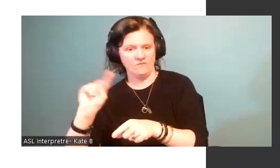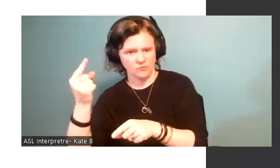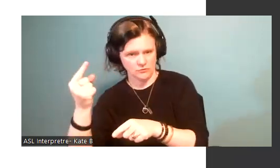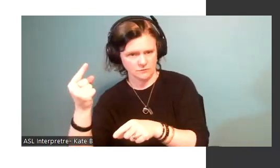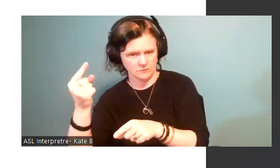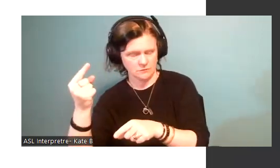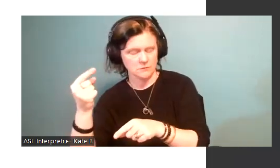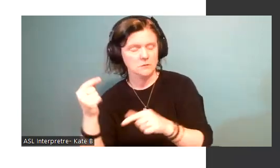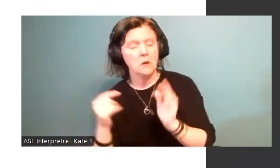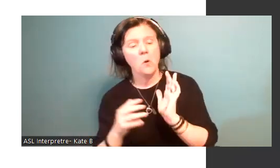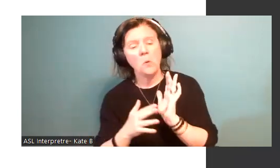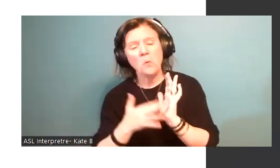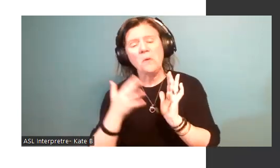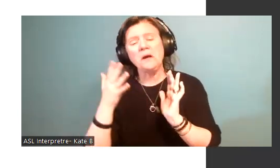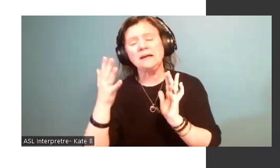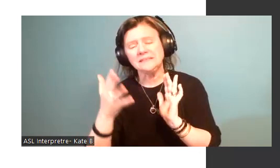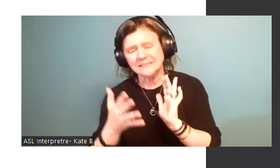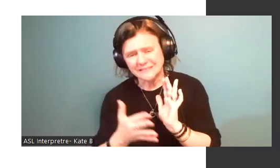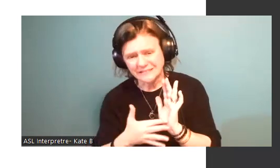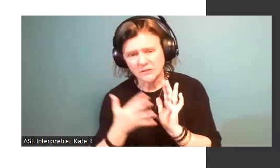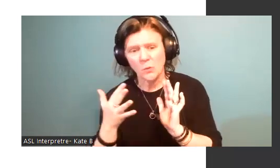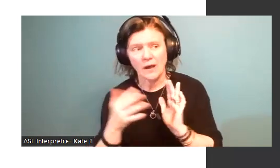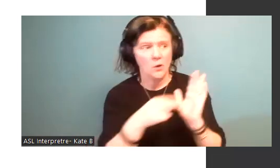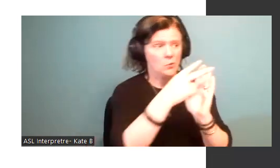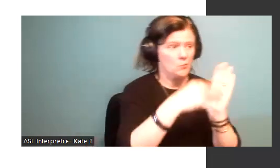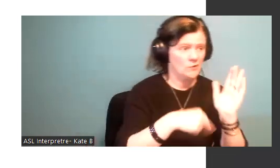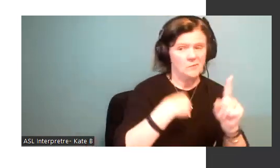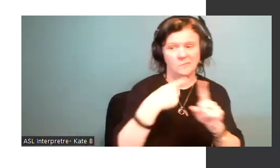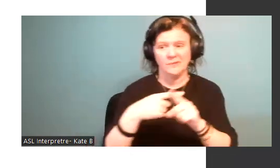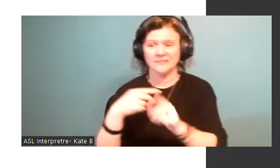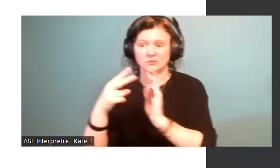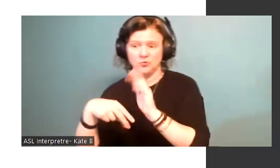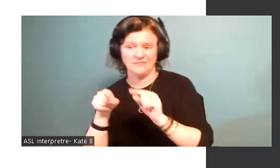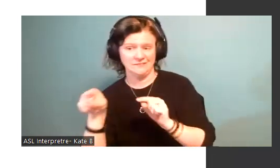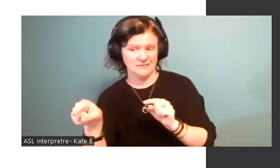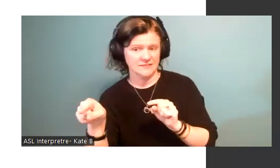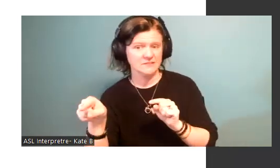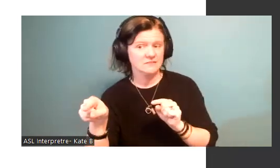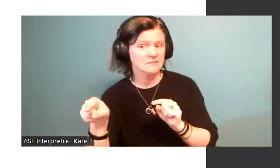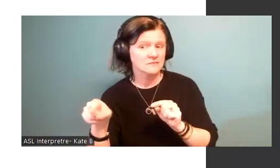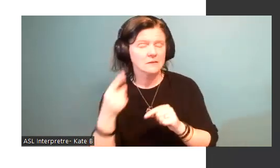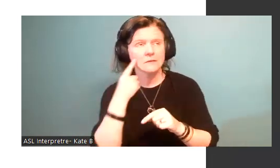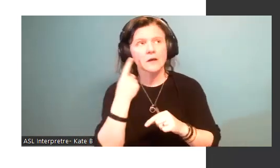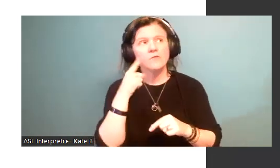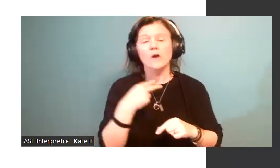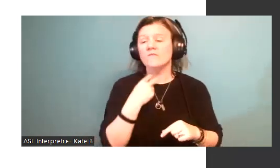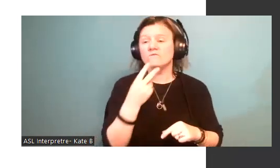have an ALT label or inner text, it won't be read. Typically the ARIA label is read by the